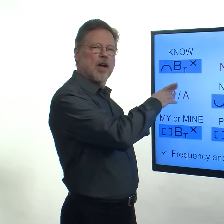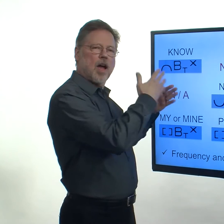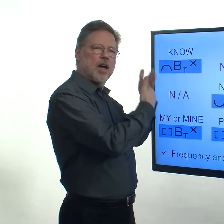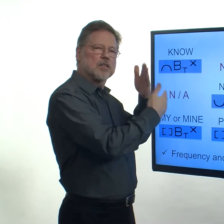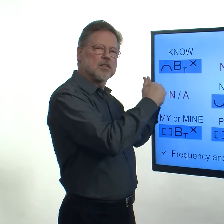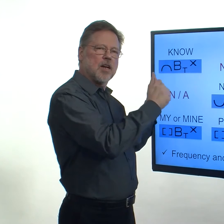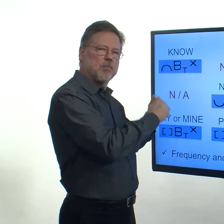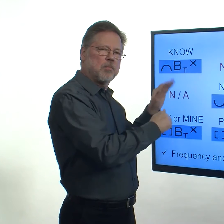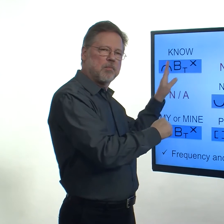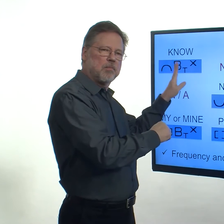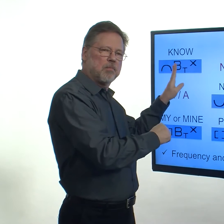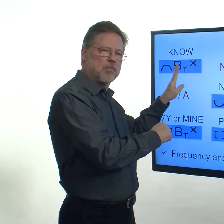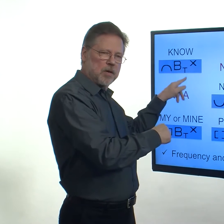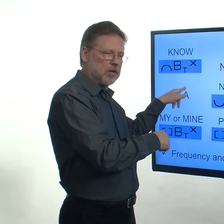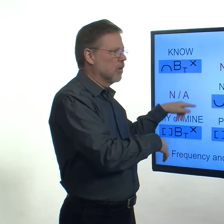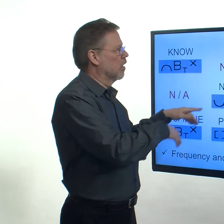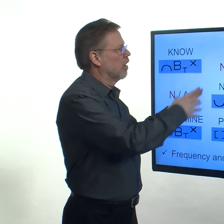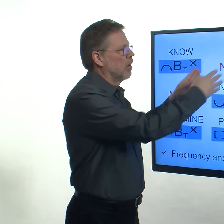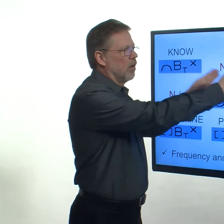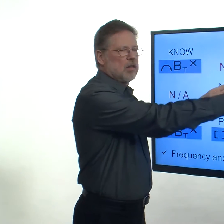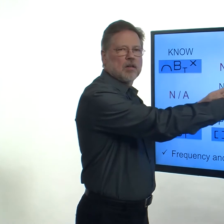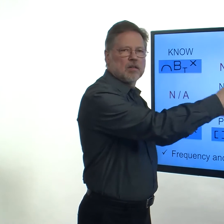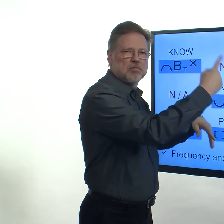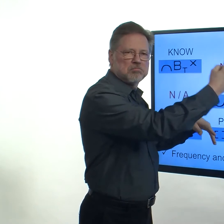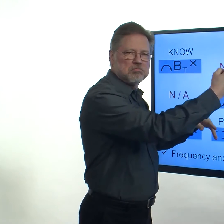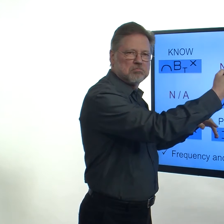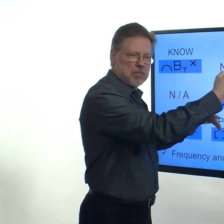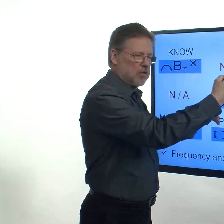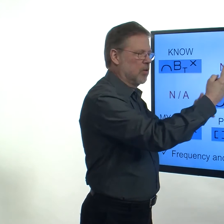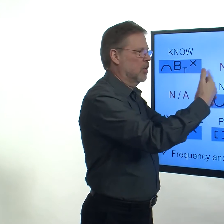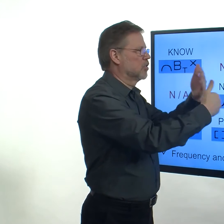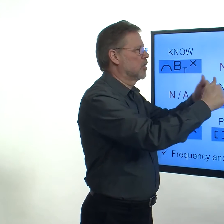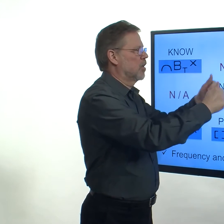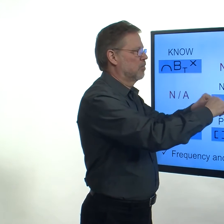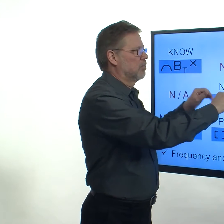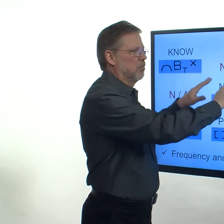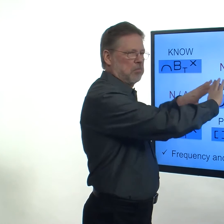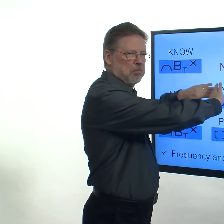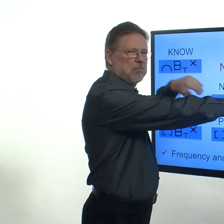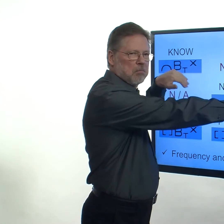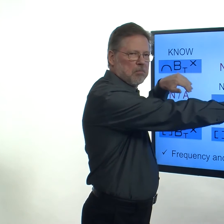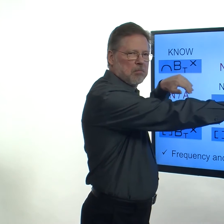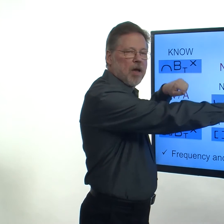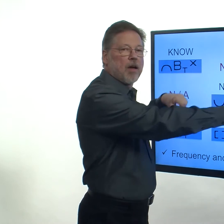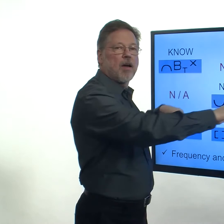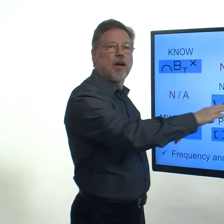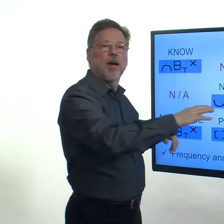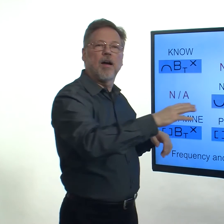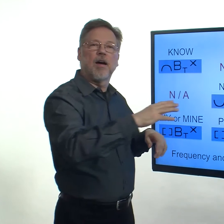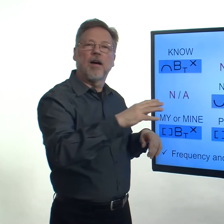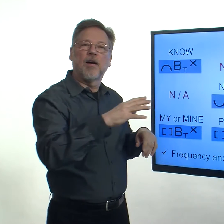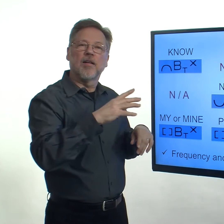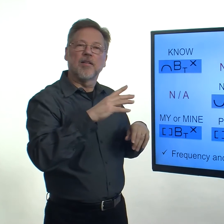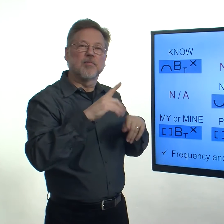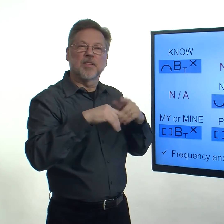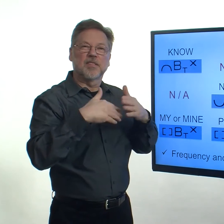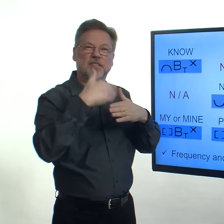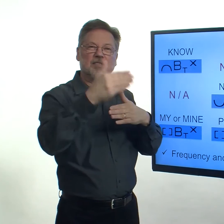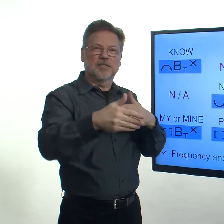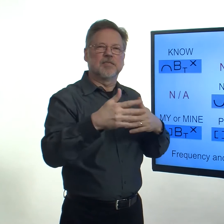‘B’ is used in the ones on the left, and ‘G’ in the ones on the right. But next,